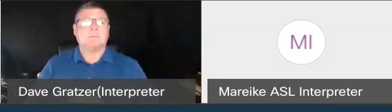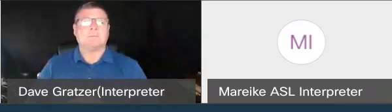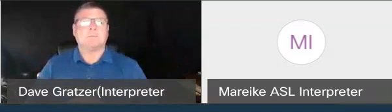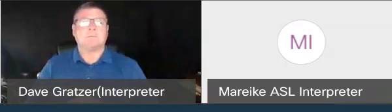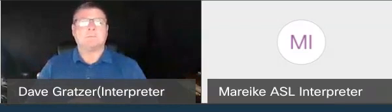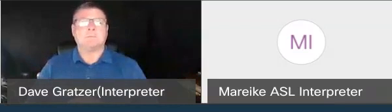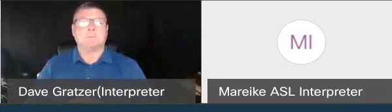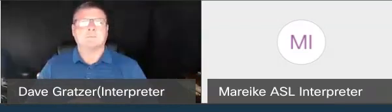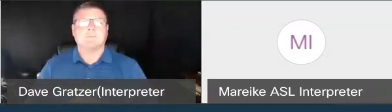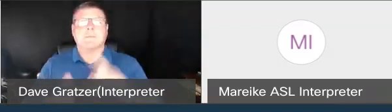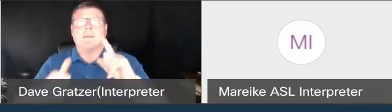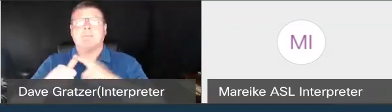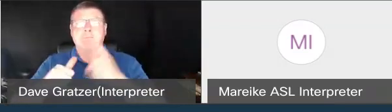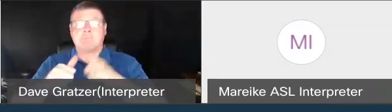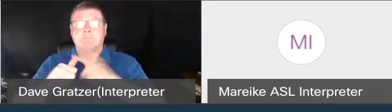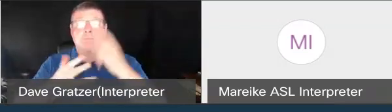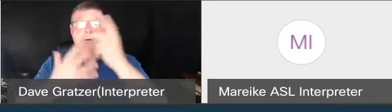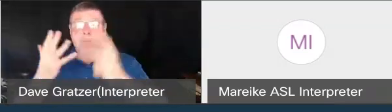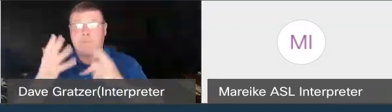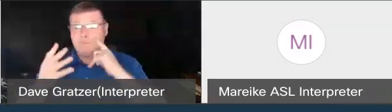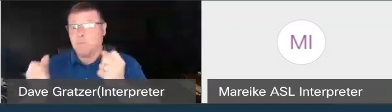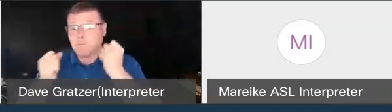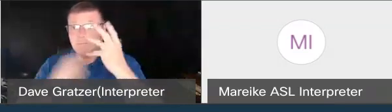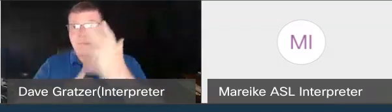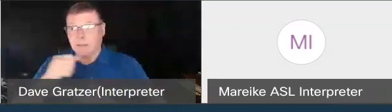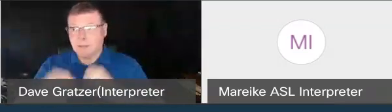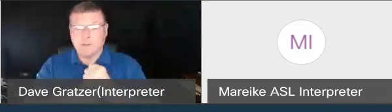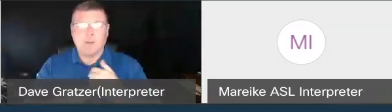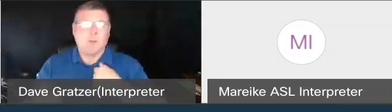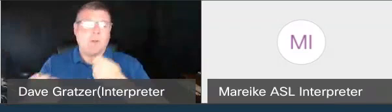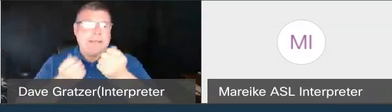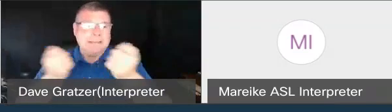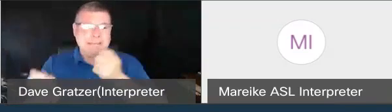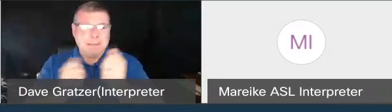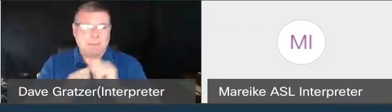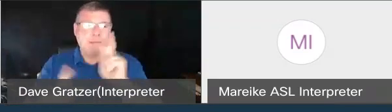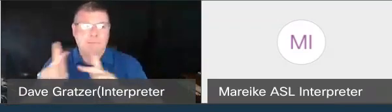at the first population that I was referring to. For many years, we built primarily with people who are under the influence of alcohol